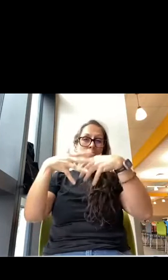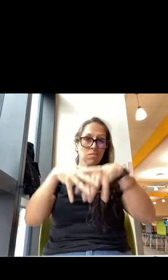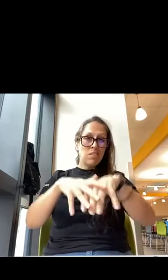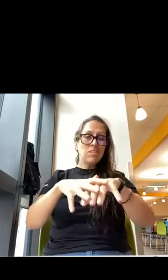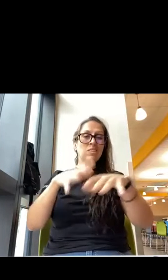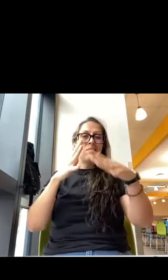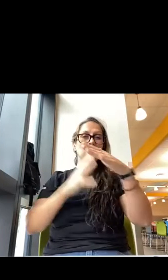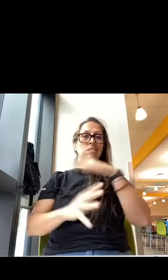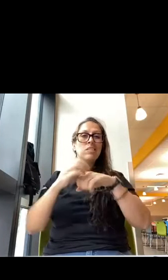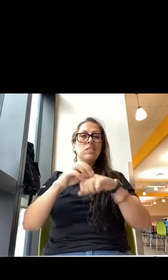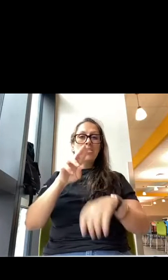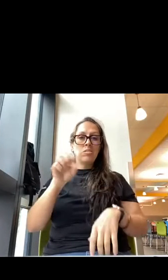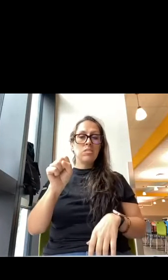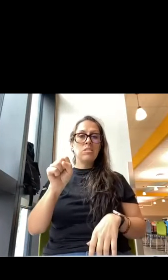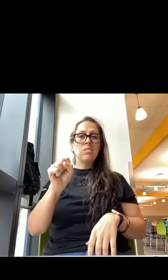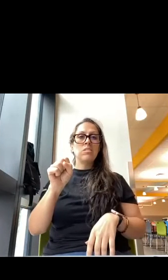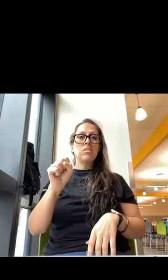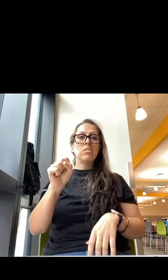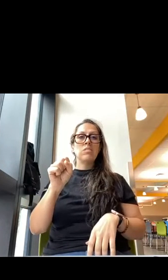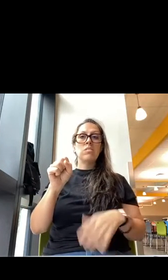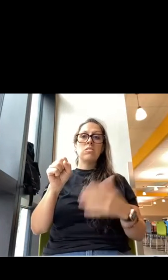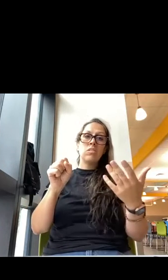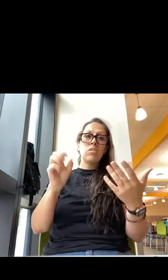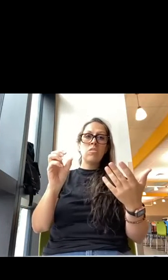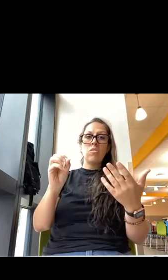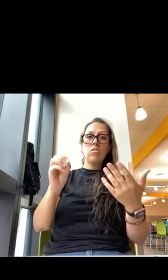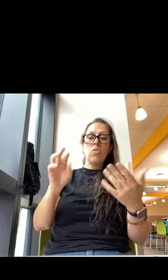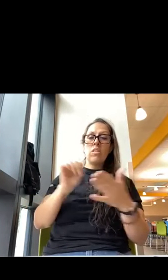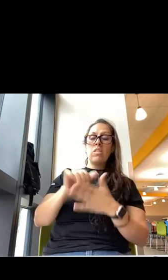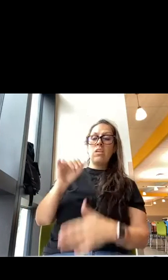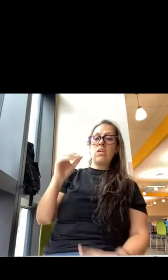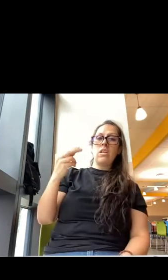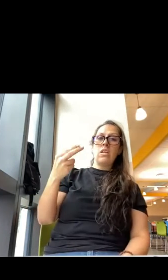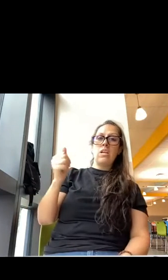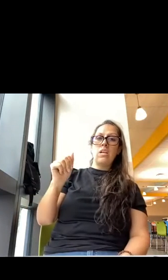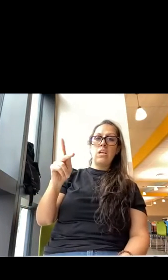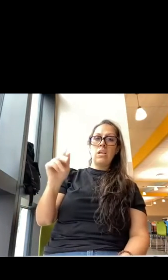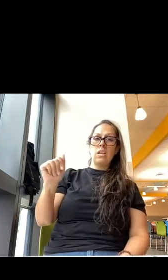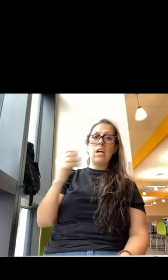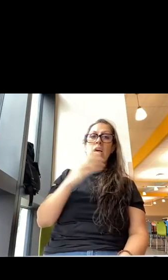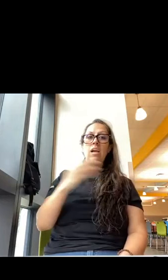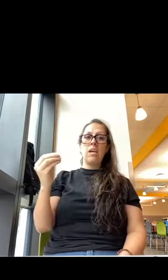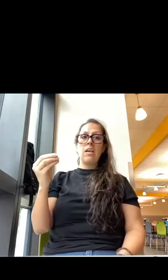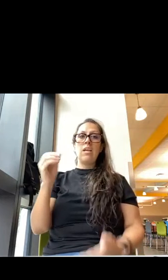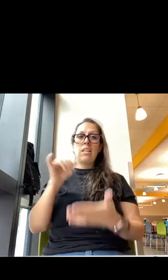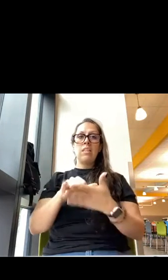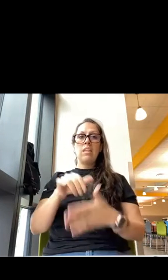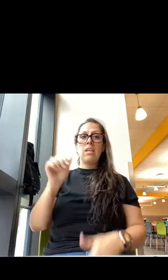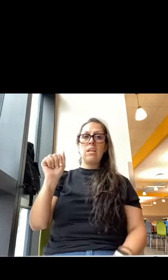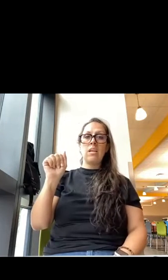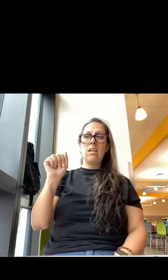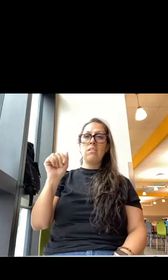was um, a war between the Hakka and the occupying Imperial forces,